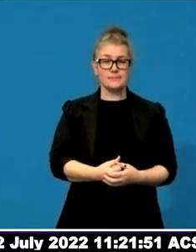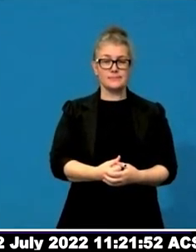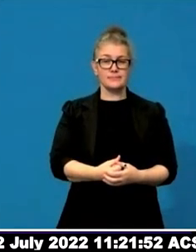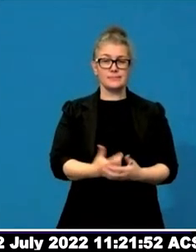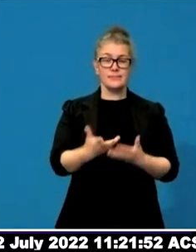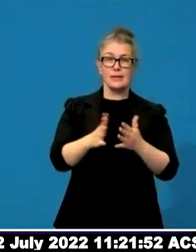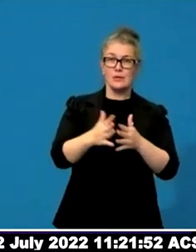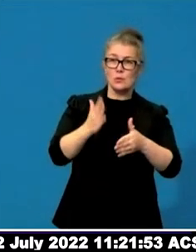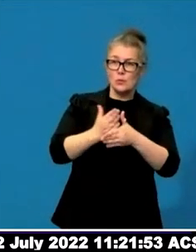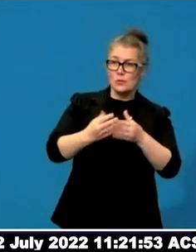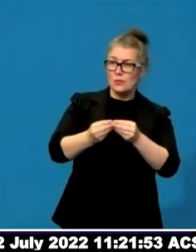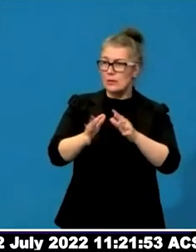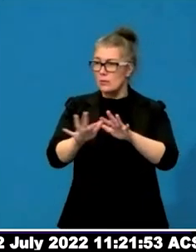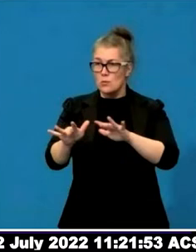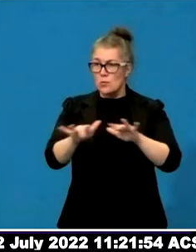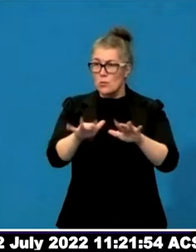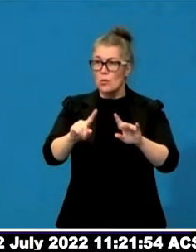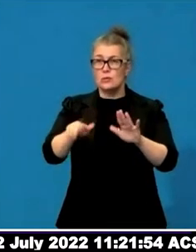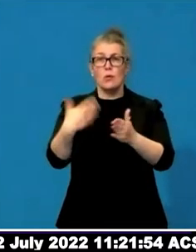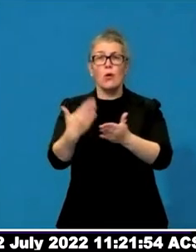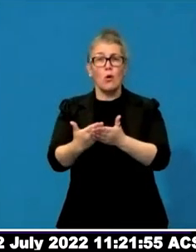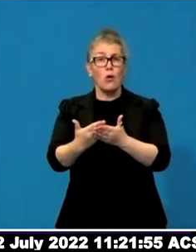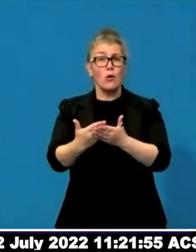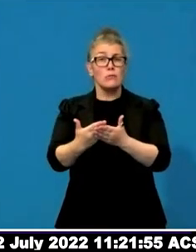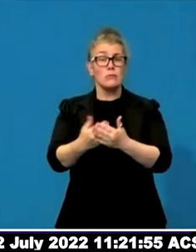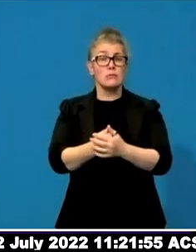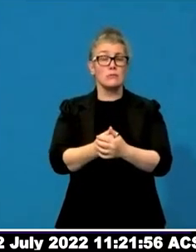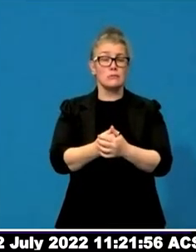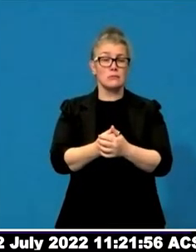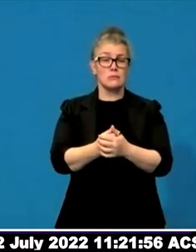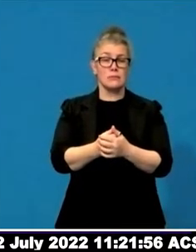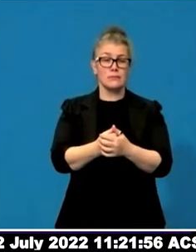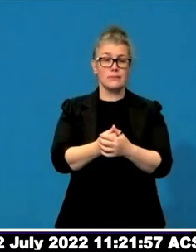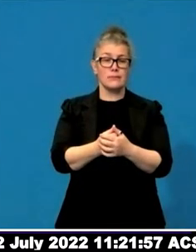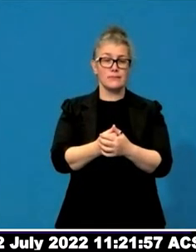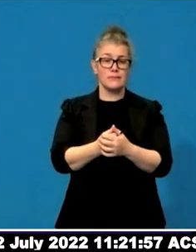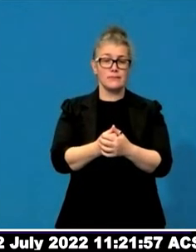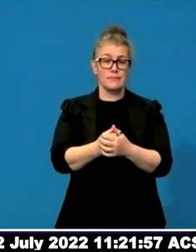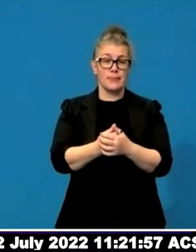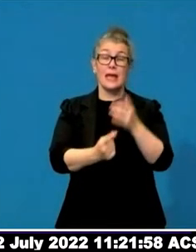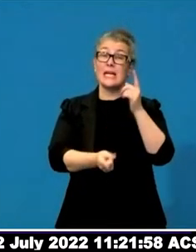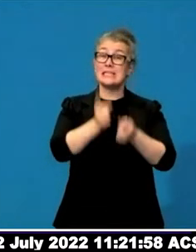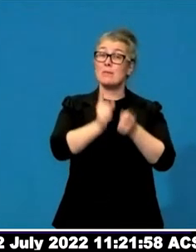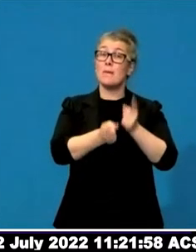So sometimes it's even just about unpacking, you know,